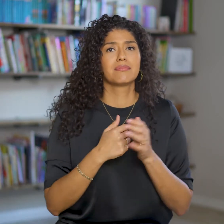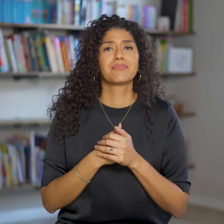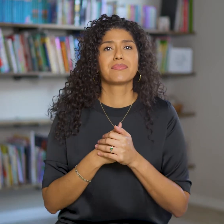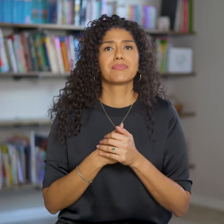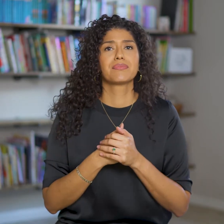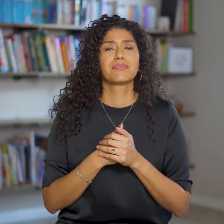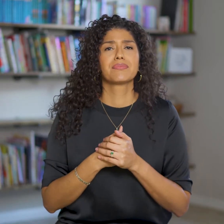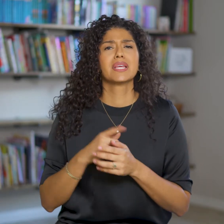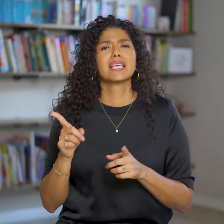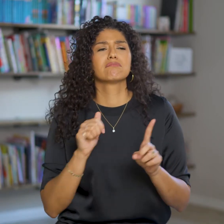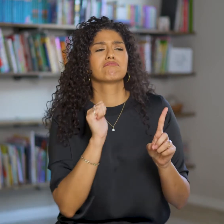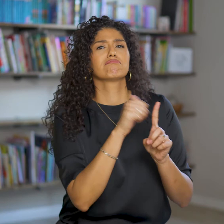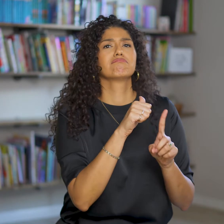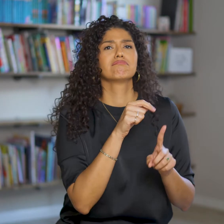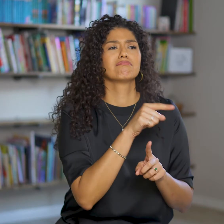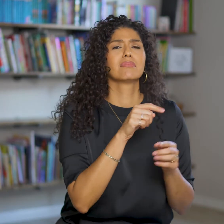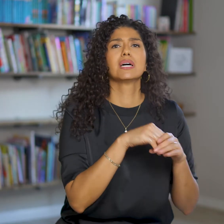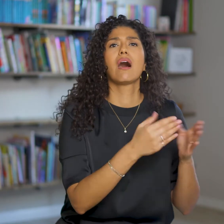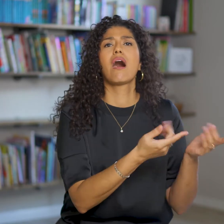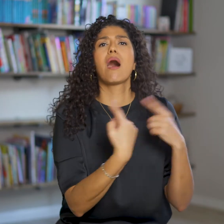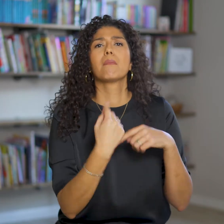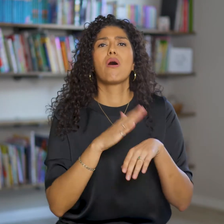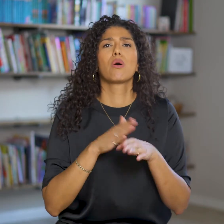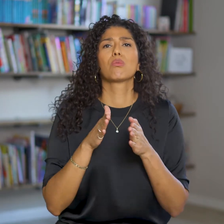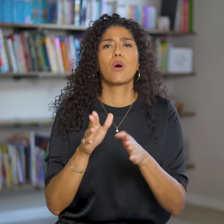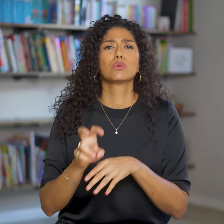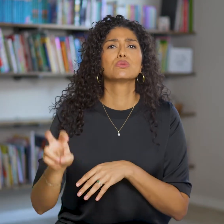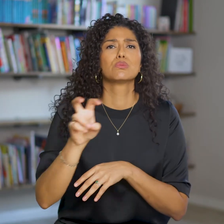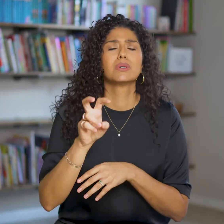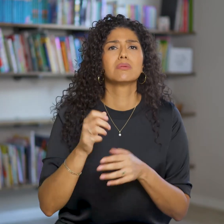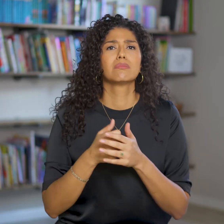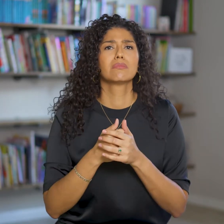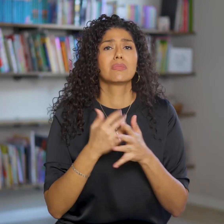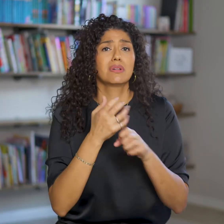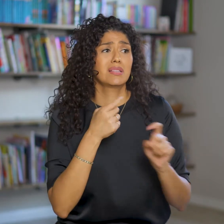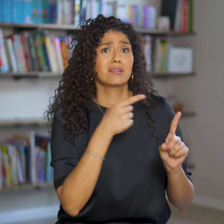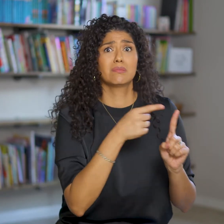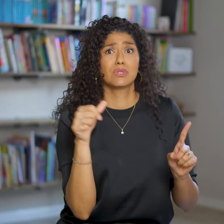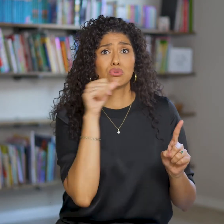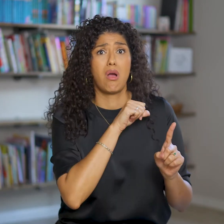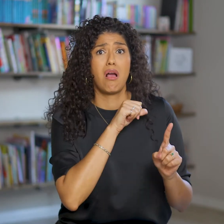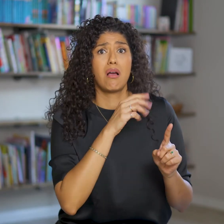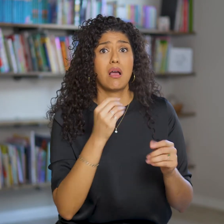Absalom tricks him into coming on a road trip, gets him drunk,